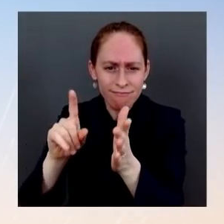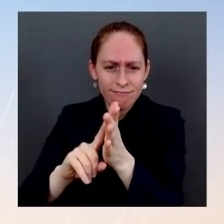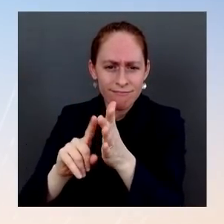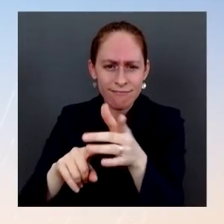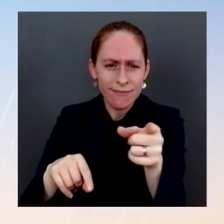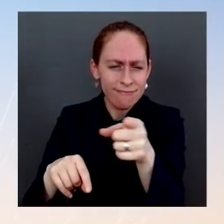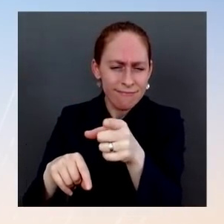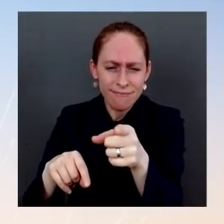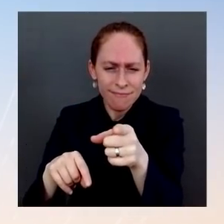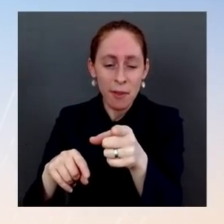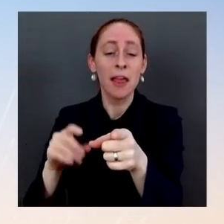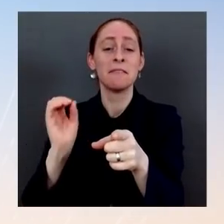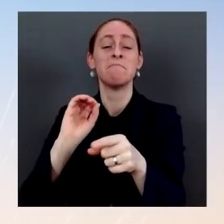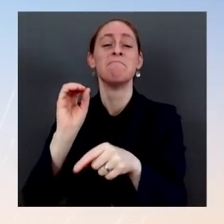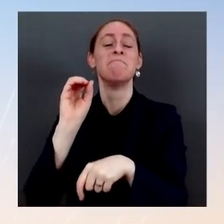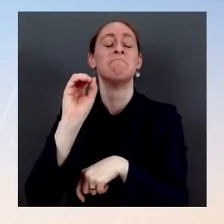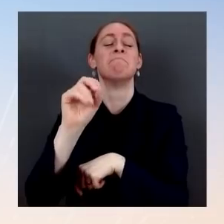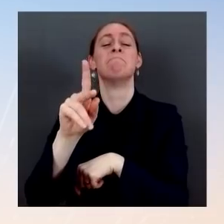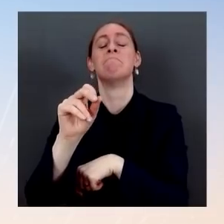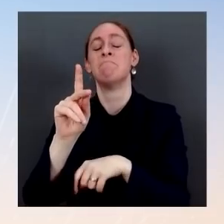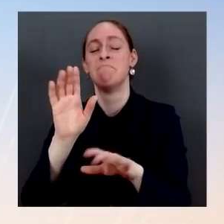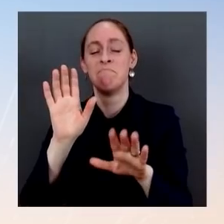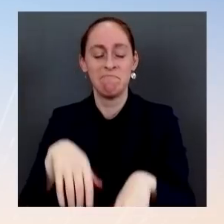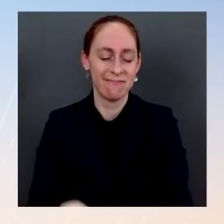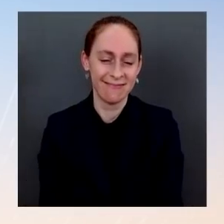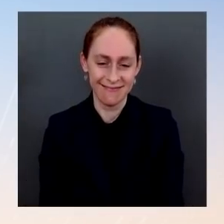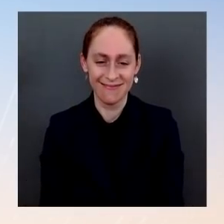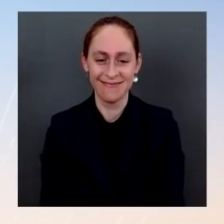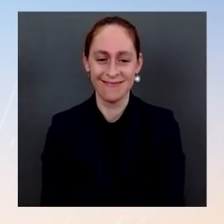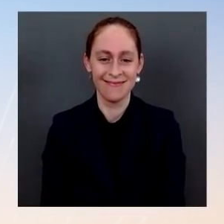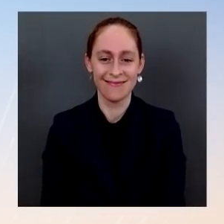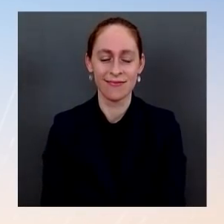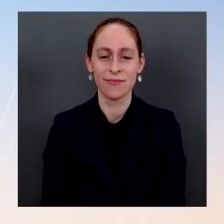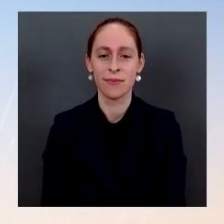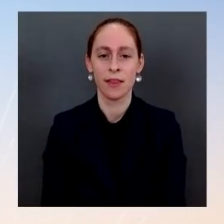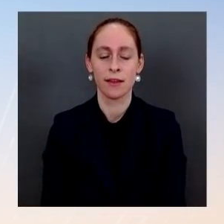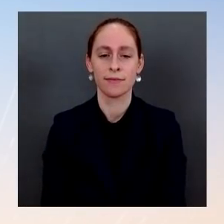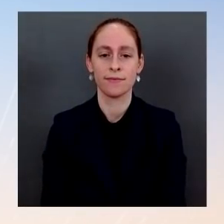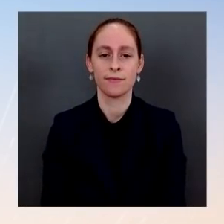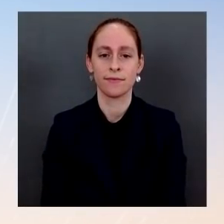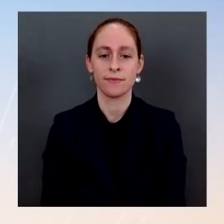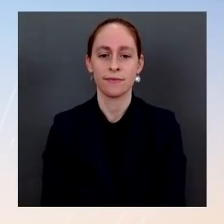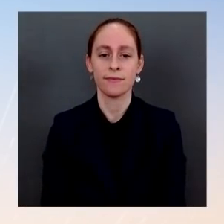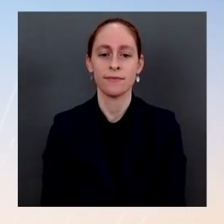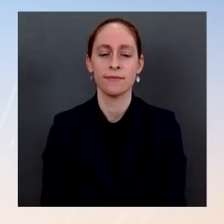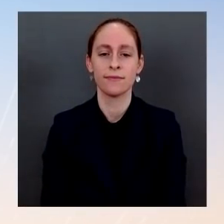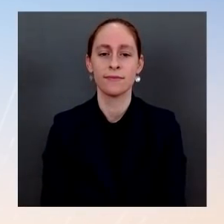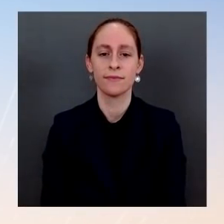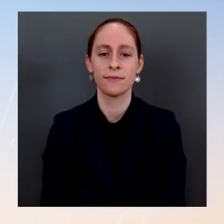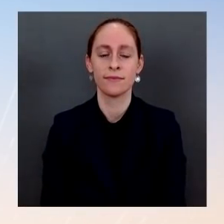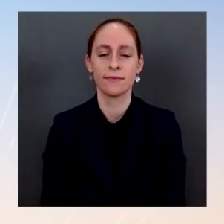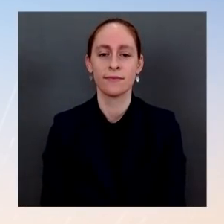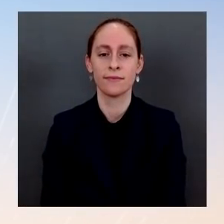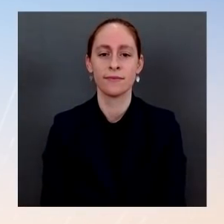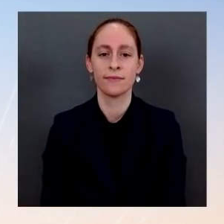I also wanted to note: Today, we received further evidence that our jobs recovery is one of the strongest ever. The average number of Americans filing for unemployment